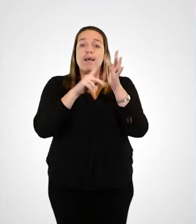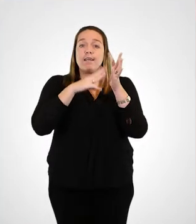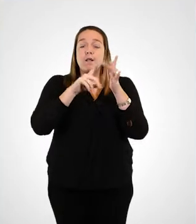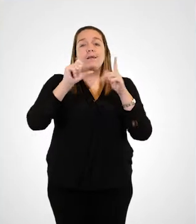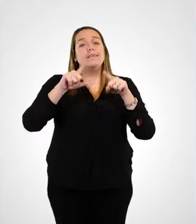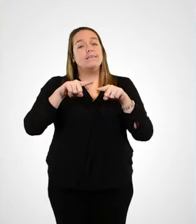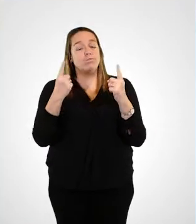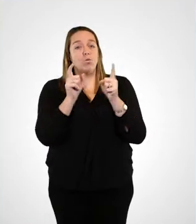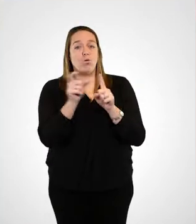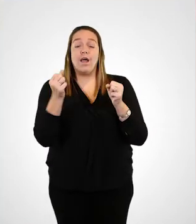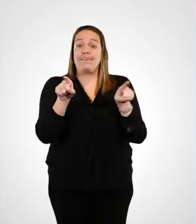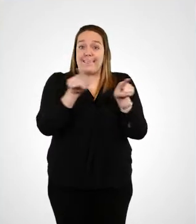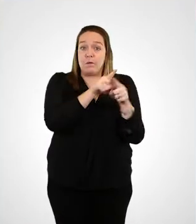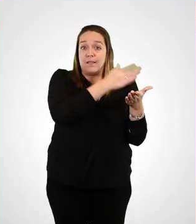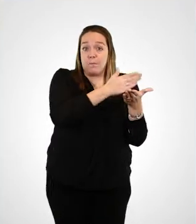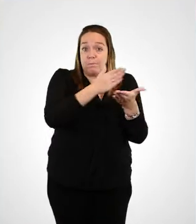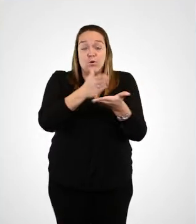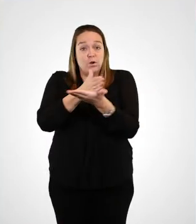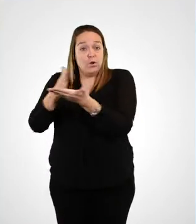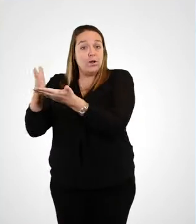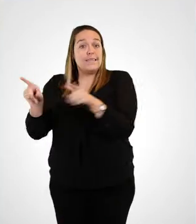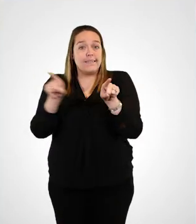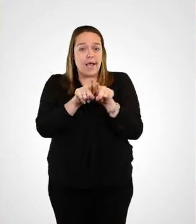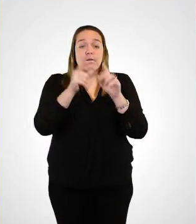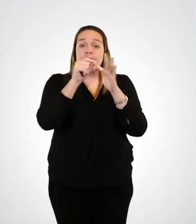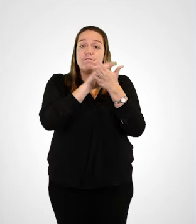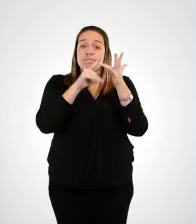Phonemically dissimilar words are words that have the same number of syllables